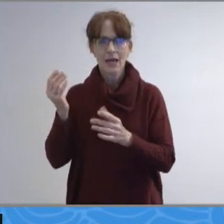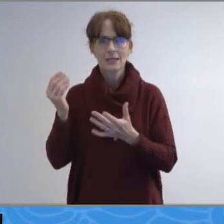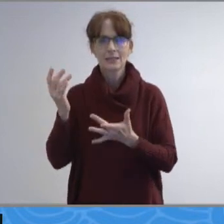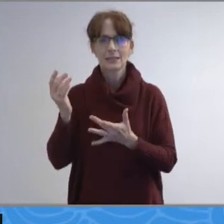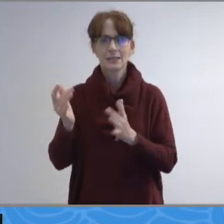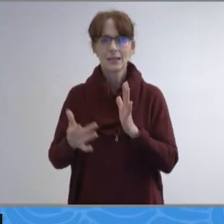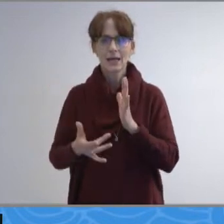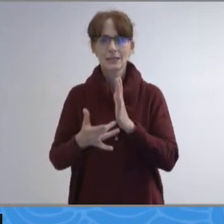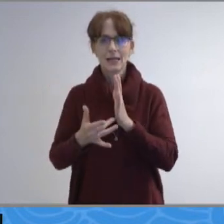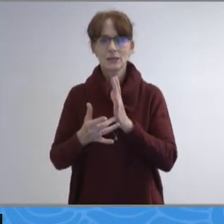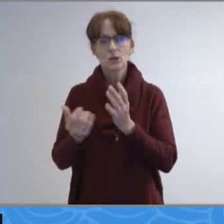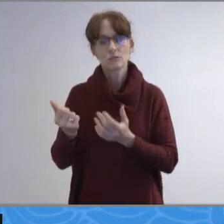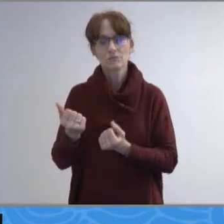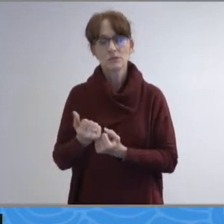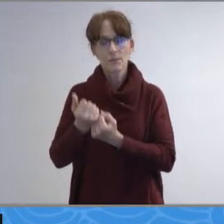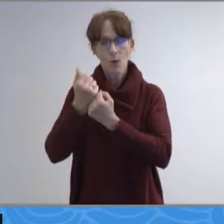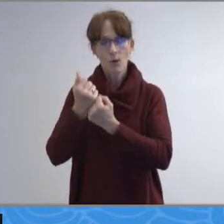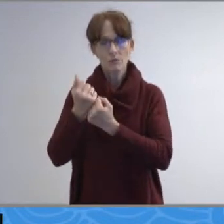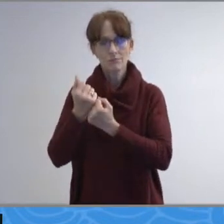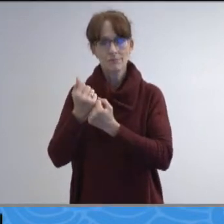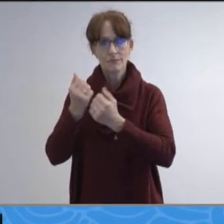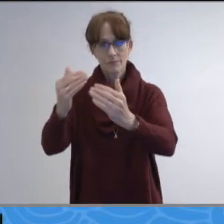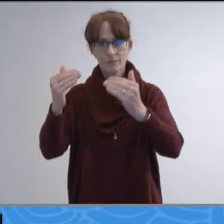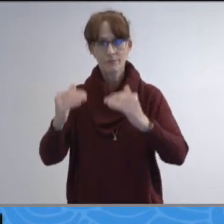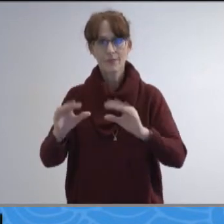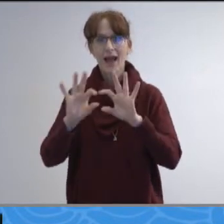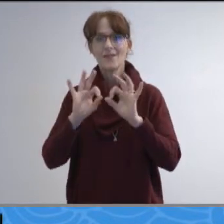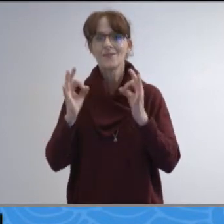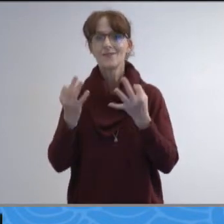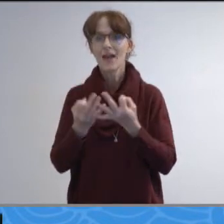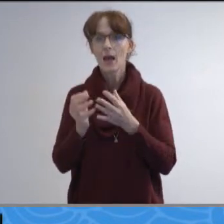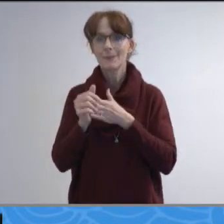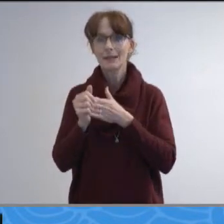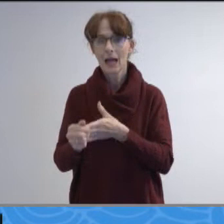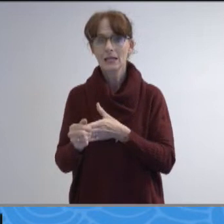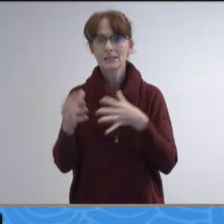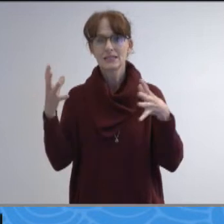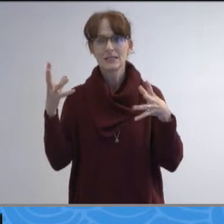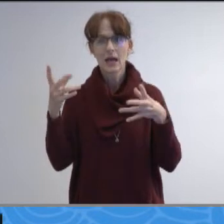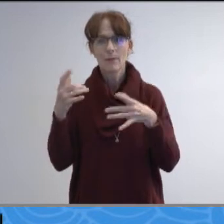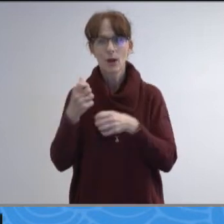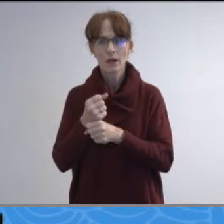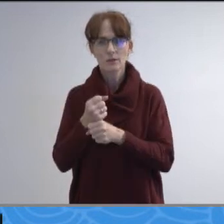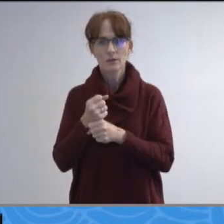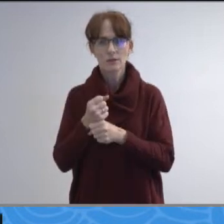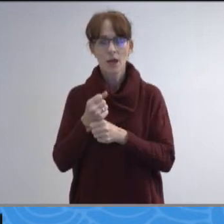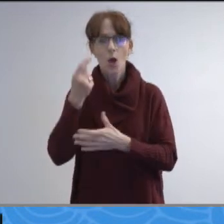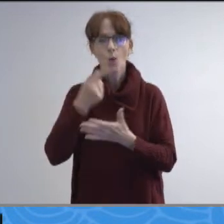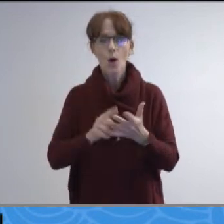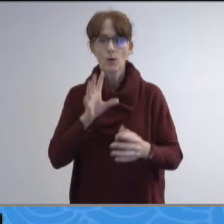you can find the family guide. This guide summarizes all that we talked about this evening